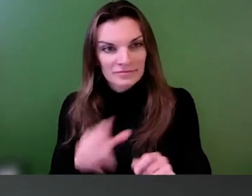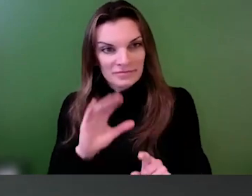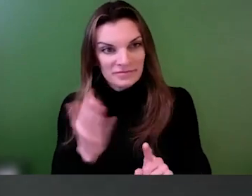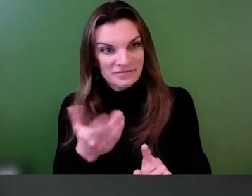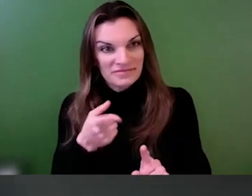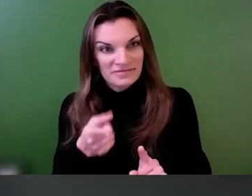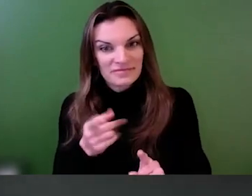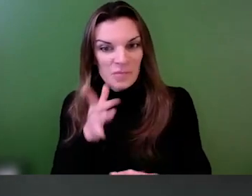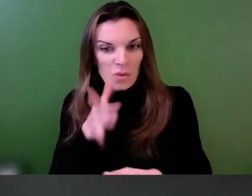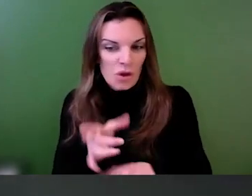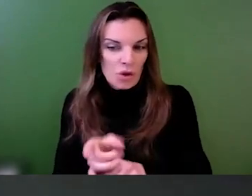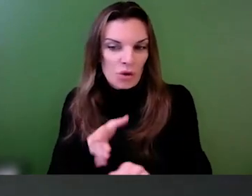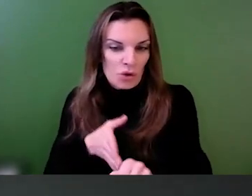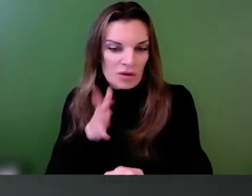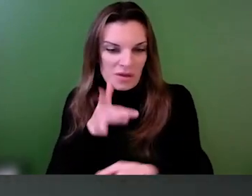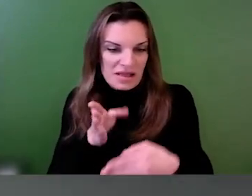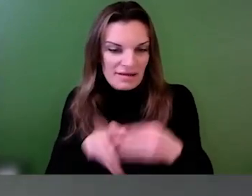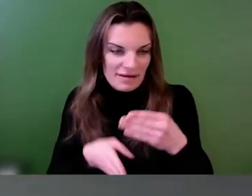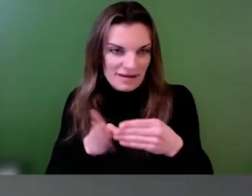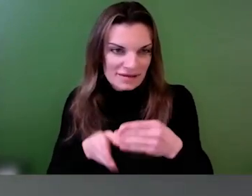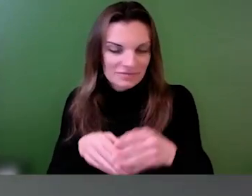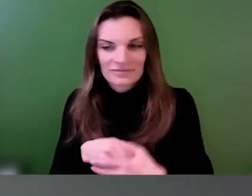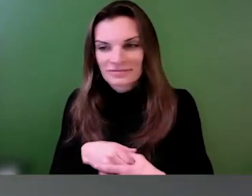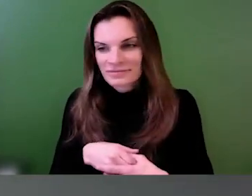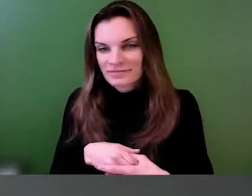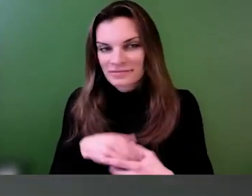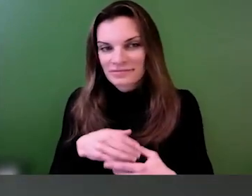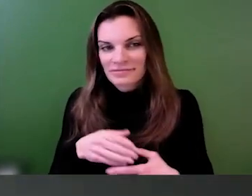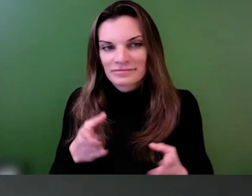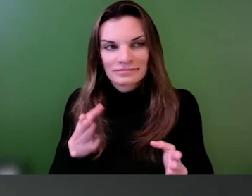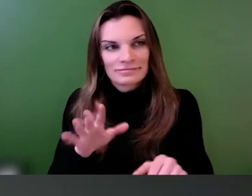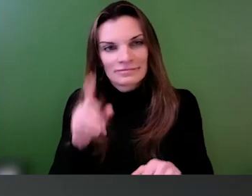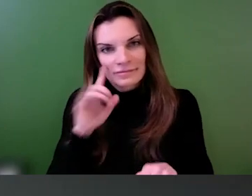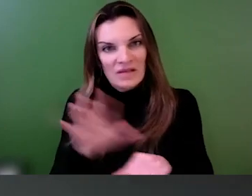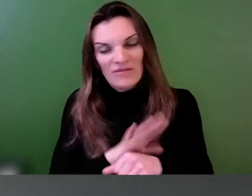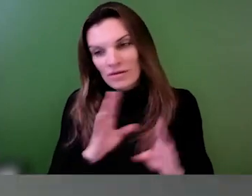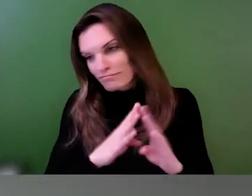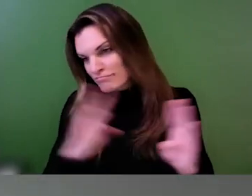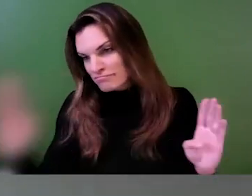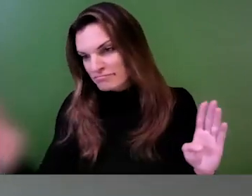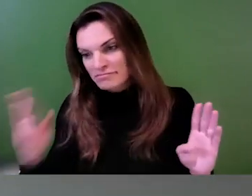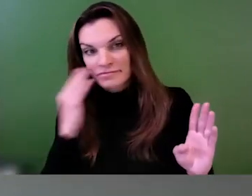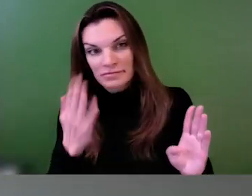able to end a little bit early for those of you who have blocked out the full event in your calendars, you will have a